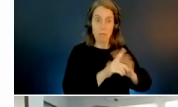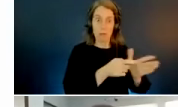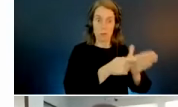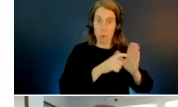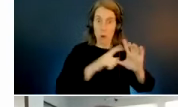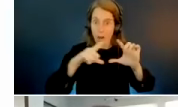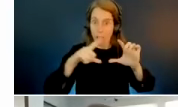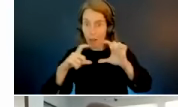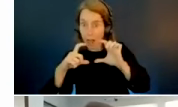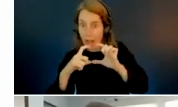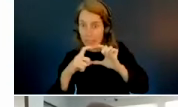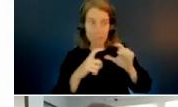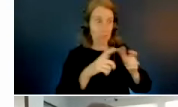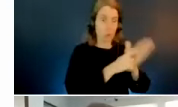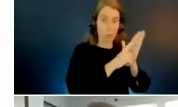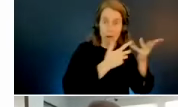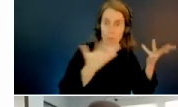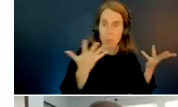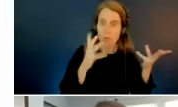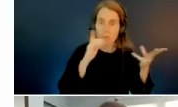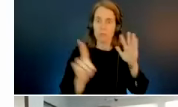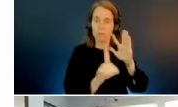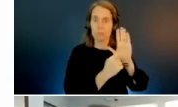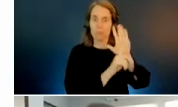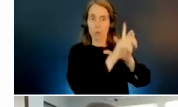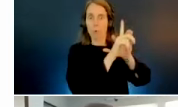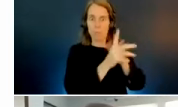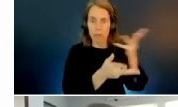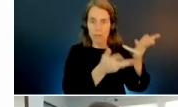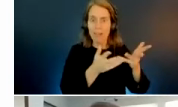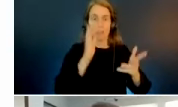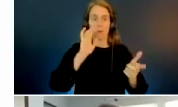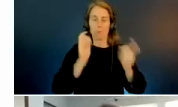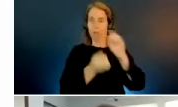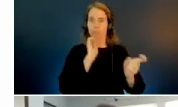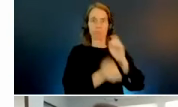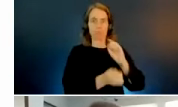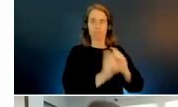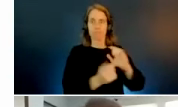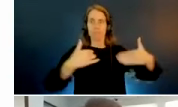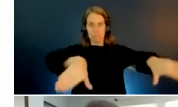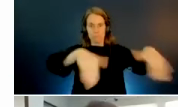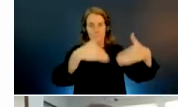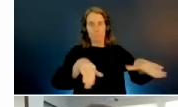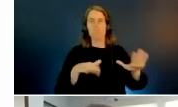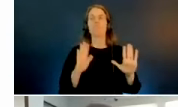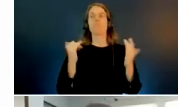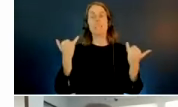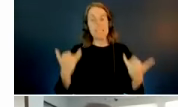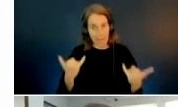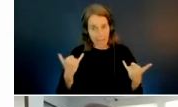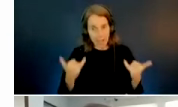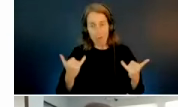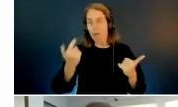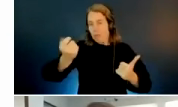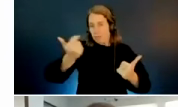with covid um things will not be as variable but things can change without notice and so if you're